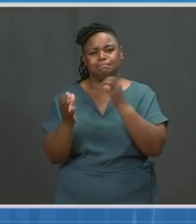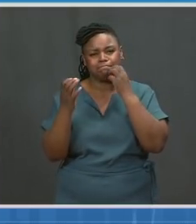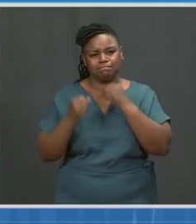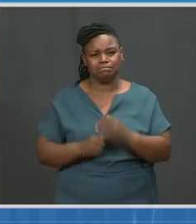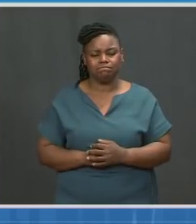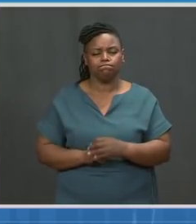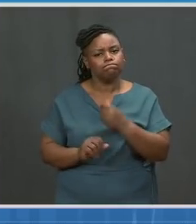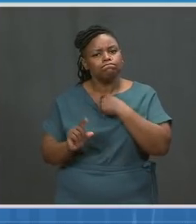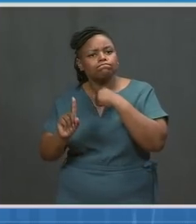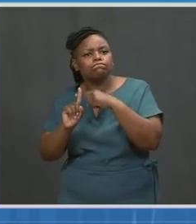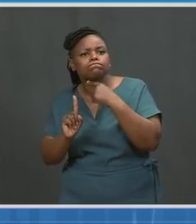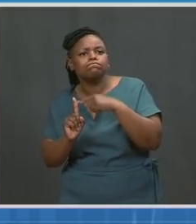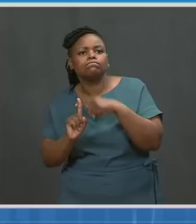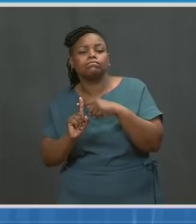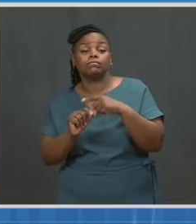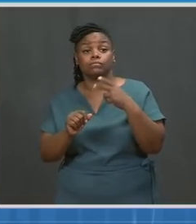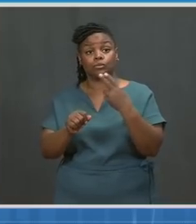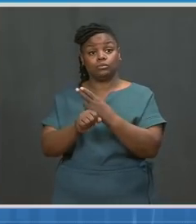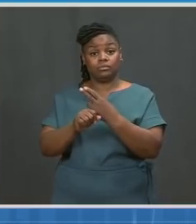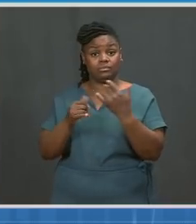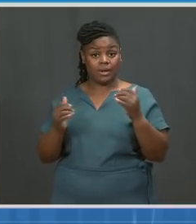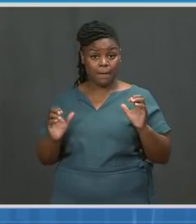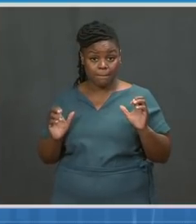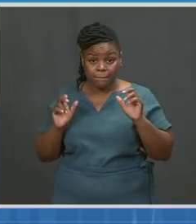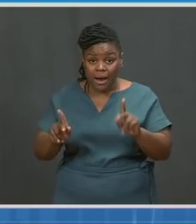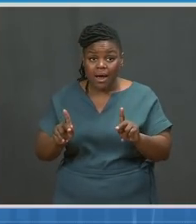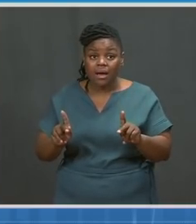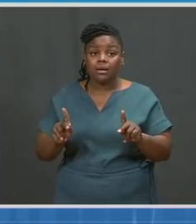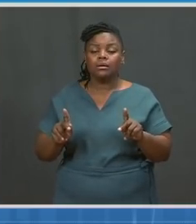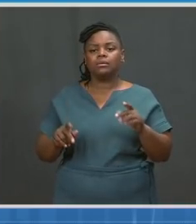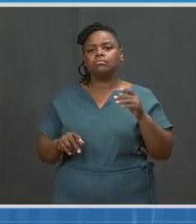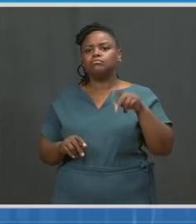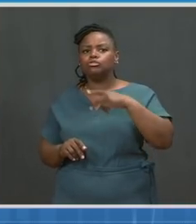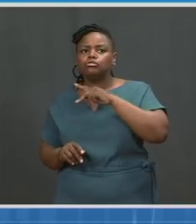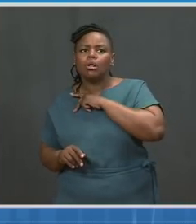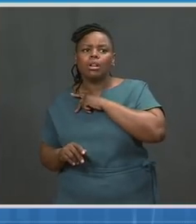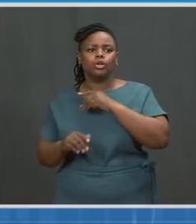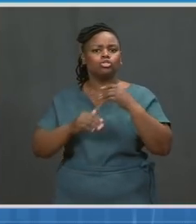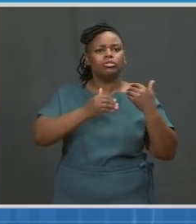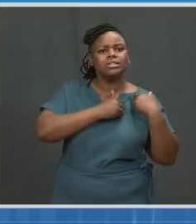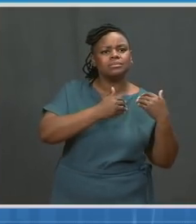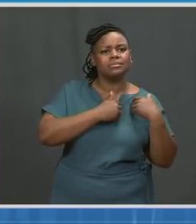to take personal responsibility to protect themselves and to protect others and,